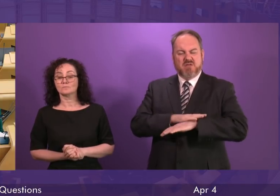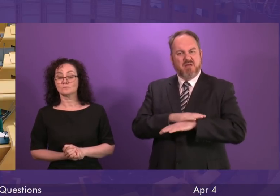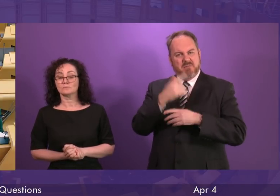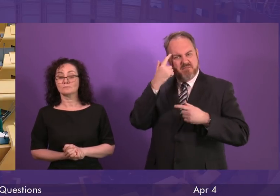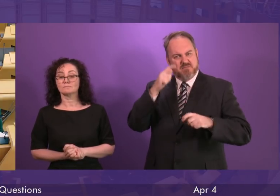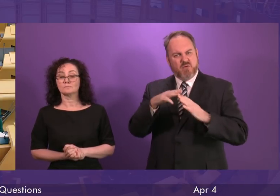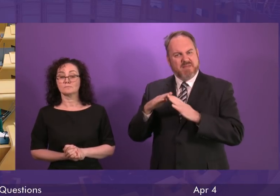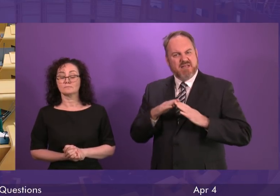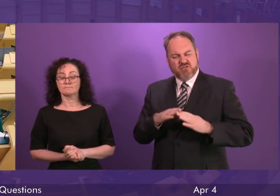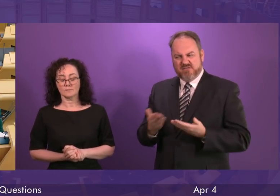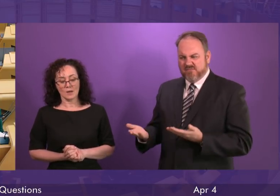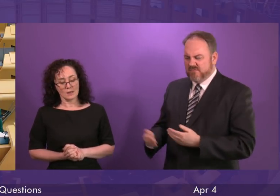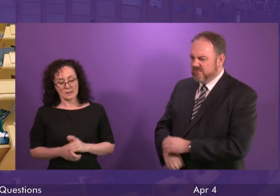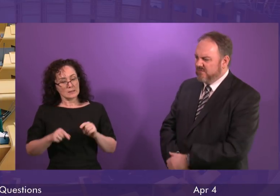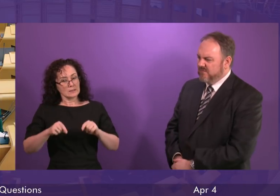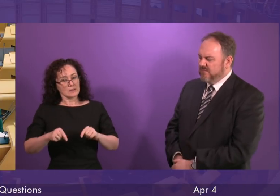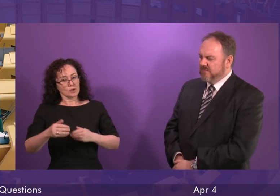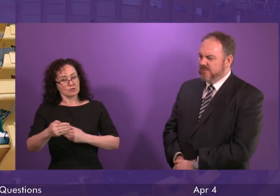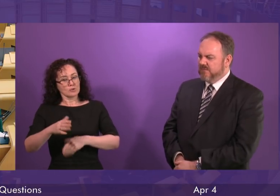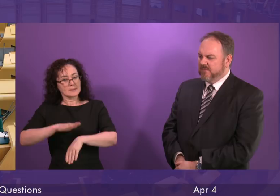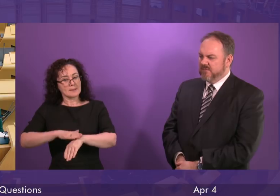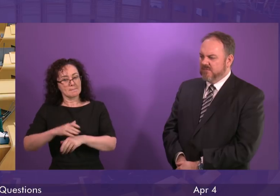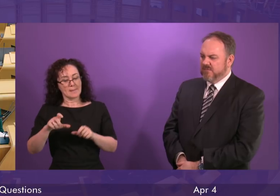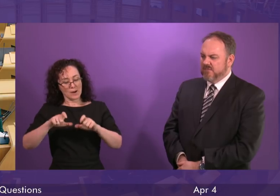The First Minister (Nicola Sturgeon): Temporary accommodation provides an important